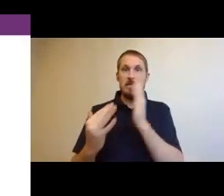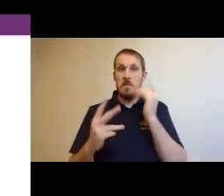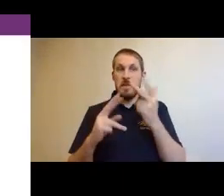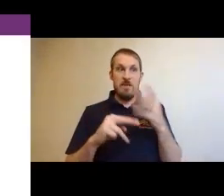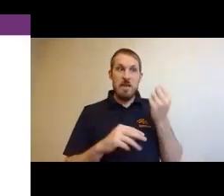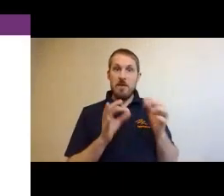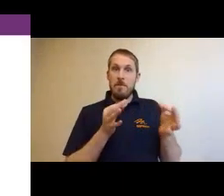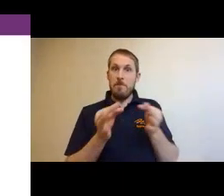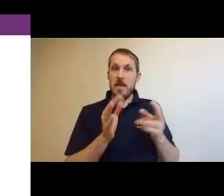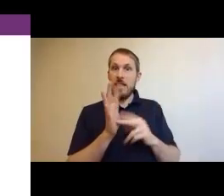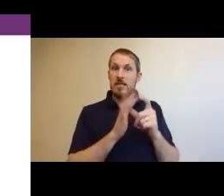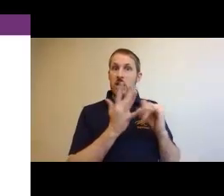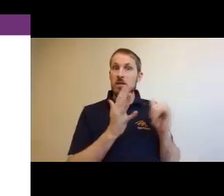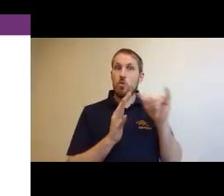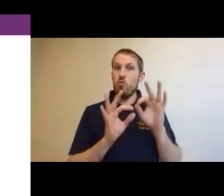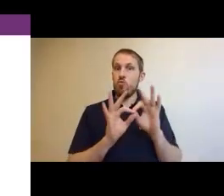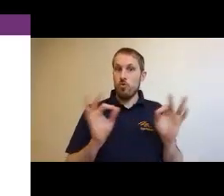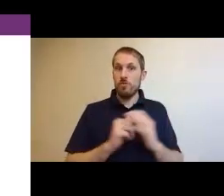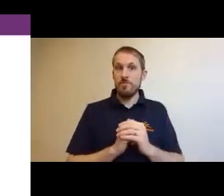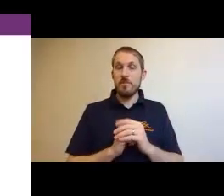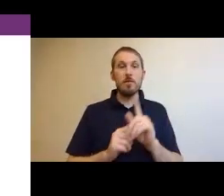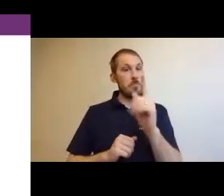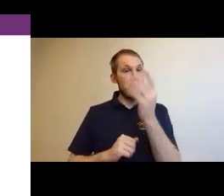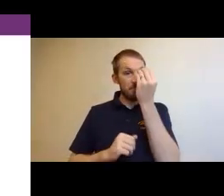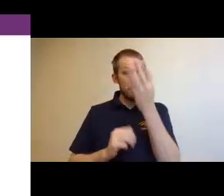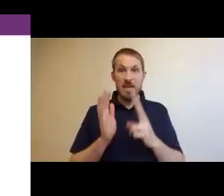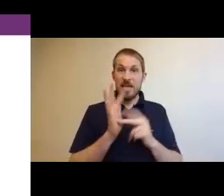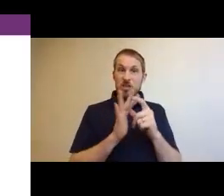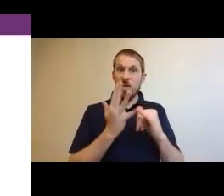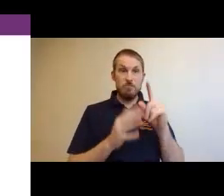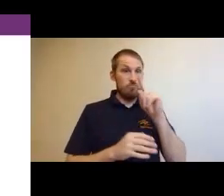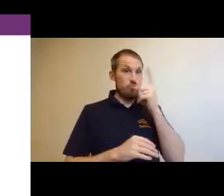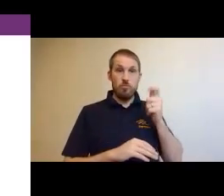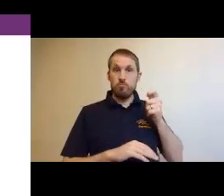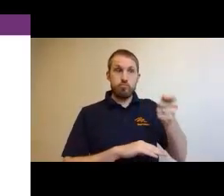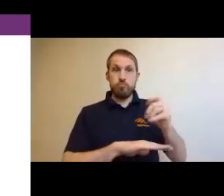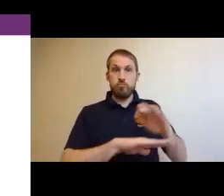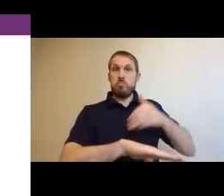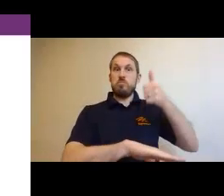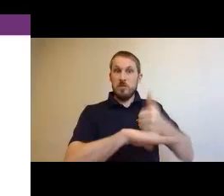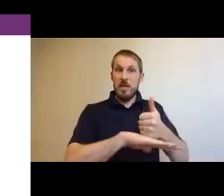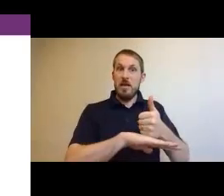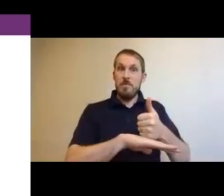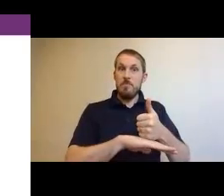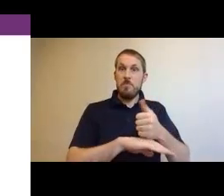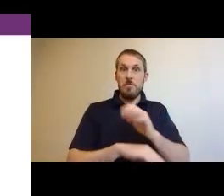The NDIS cannot duplicate or replace the mainstream supports that already exist.